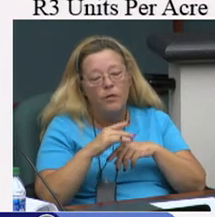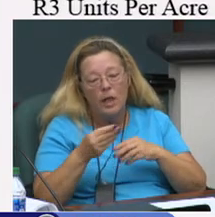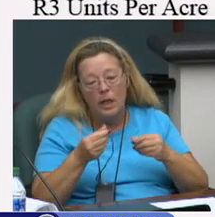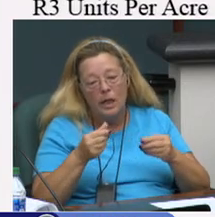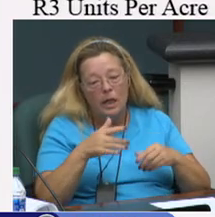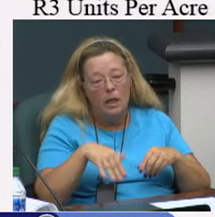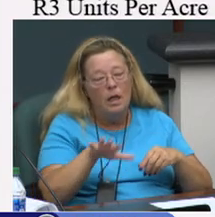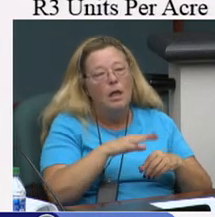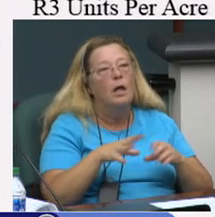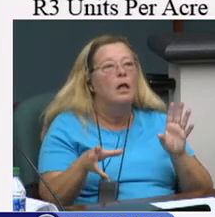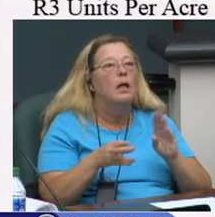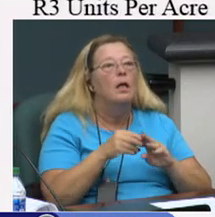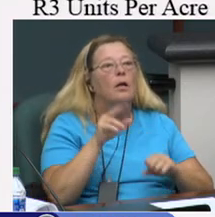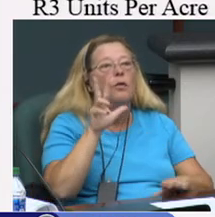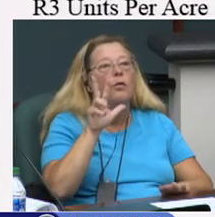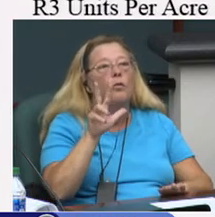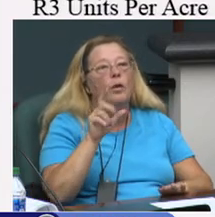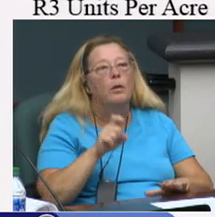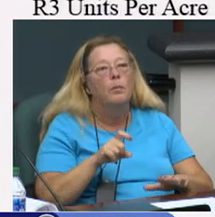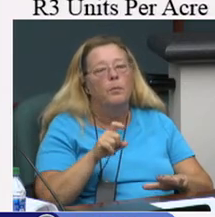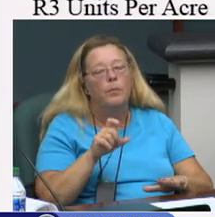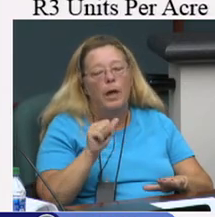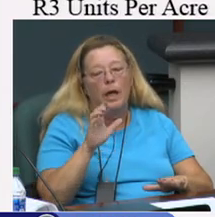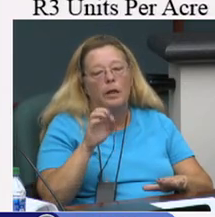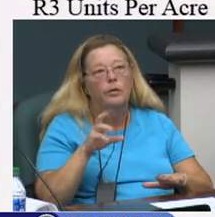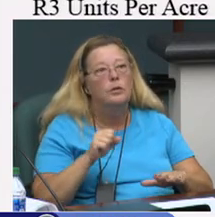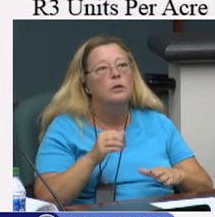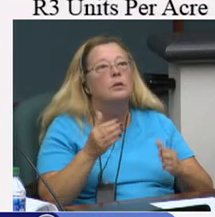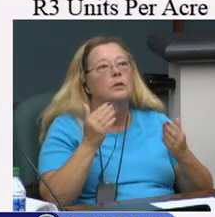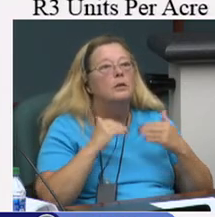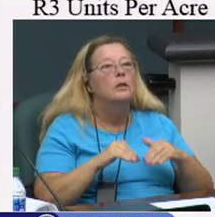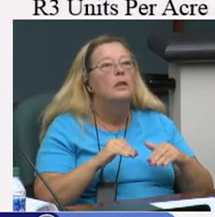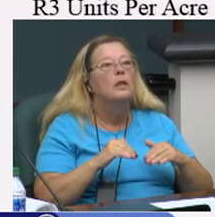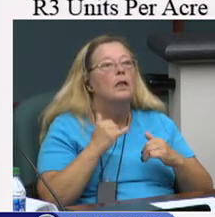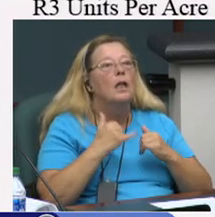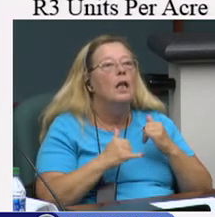lands it comes down to three units per acre and then the last is an American